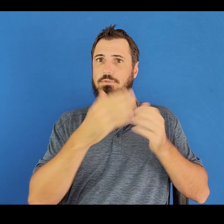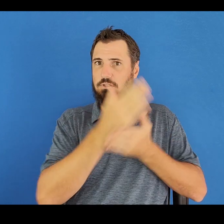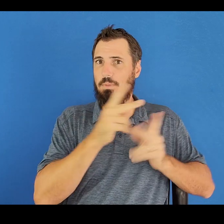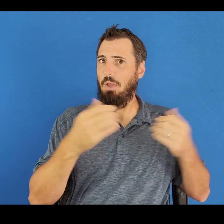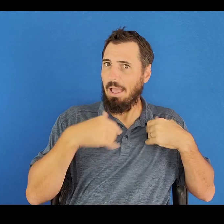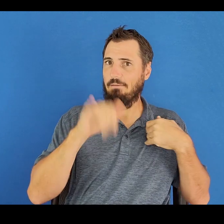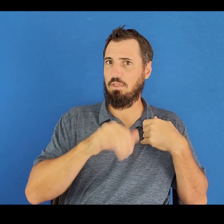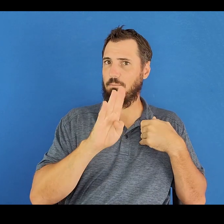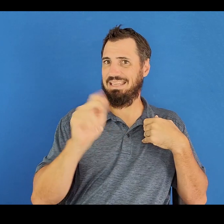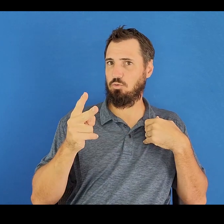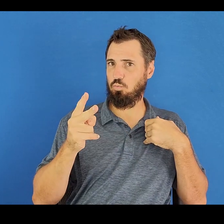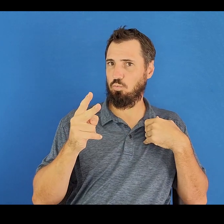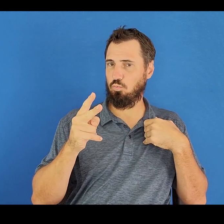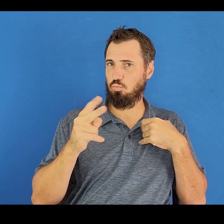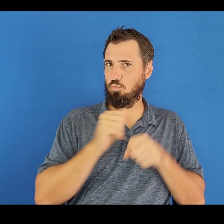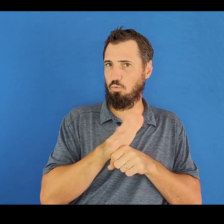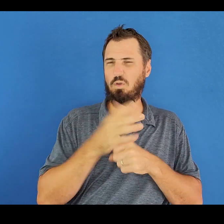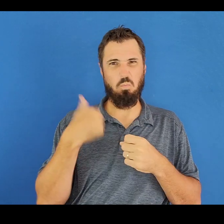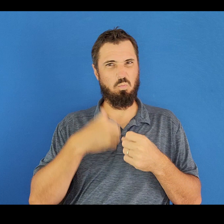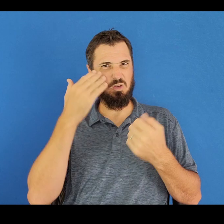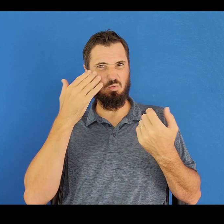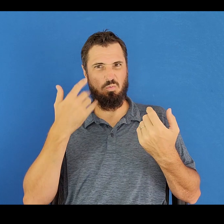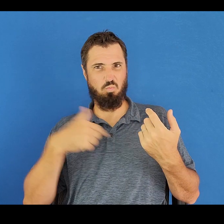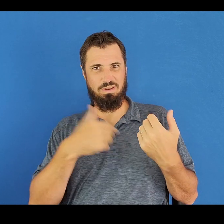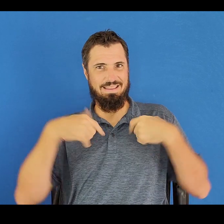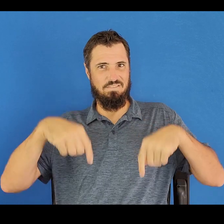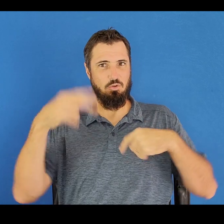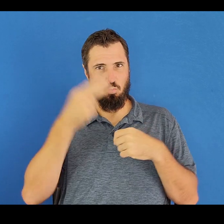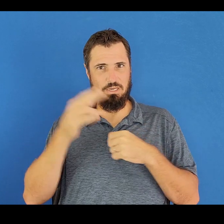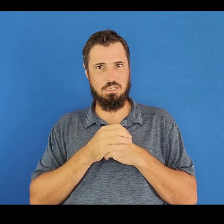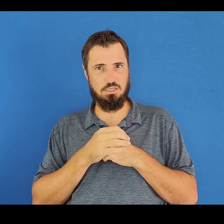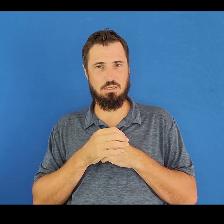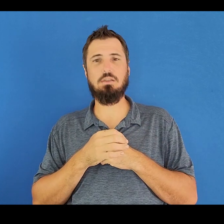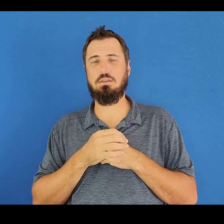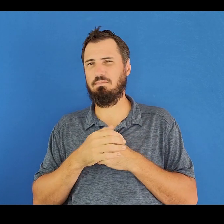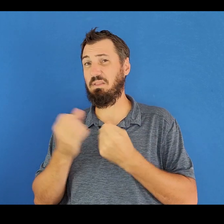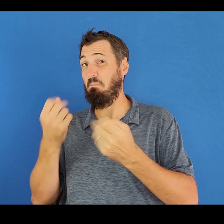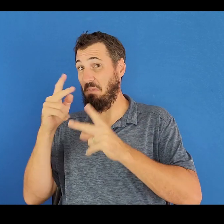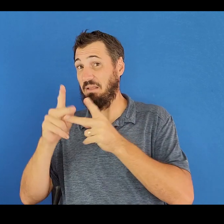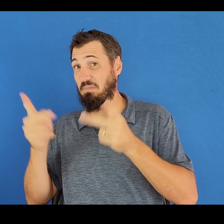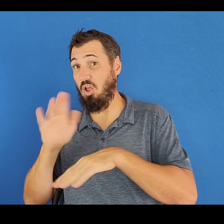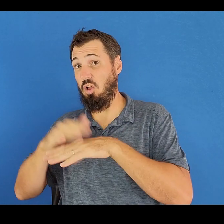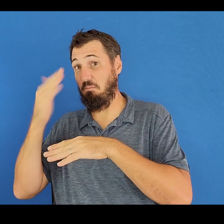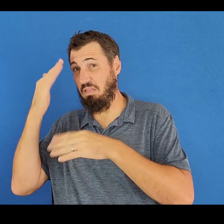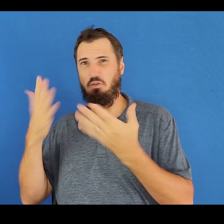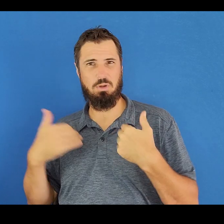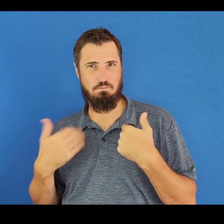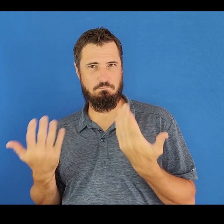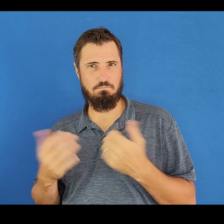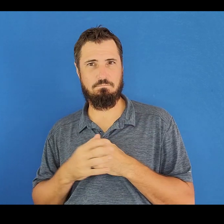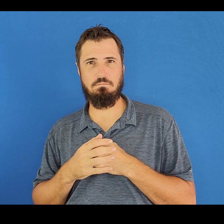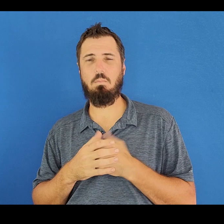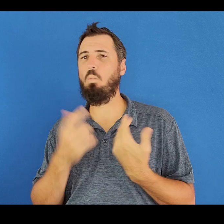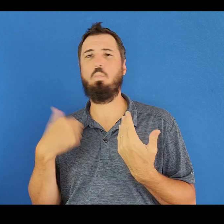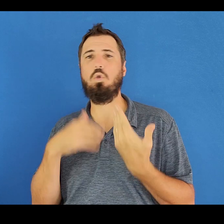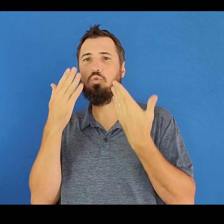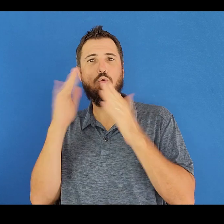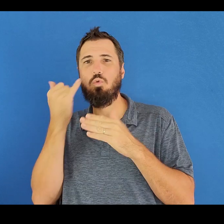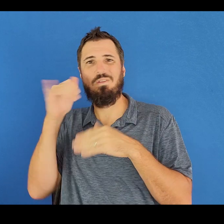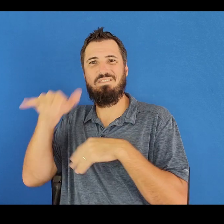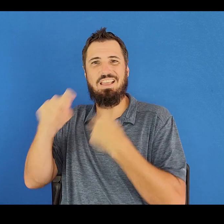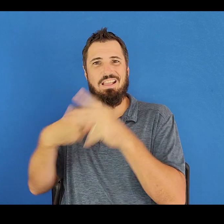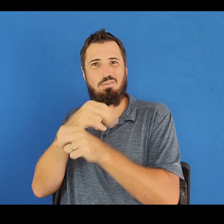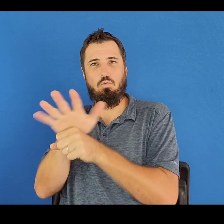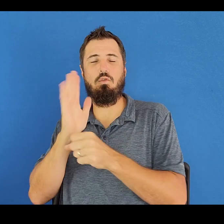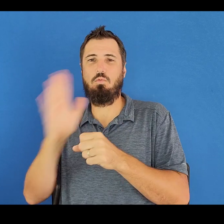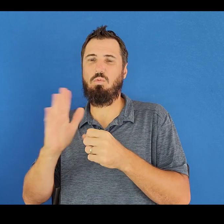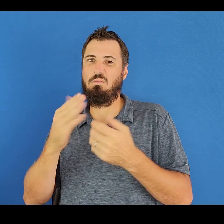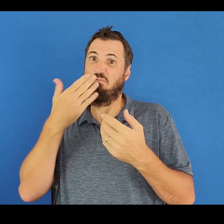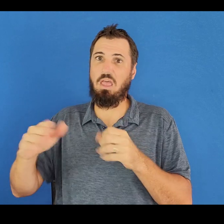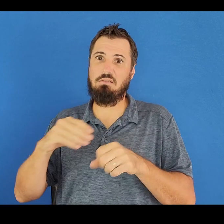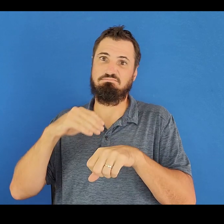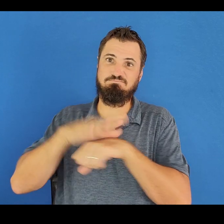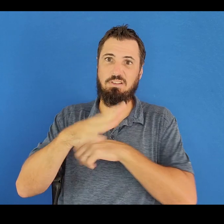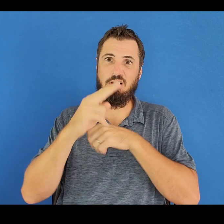We know the BA.2 sub-variant is here, and in many places on the mainland. We don’t know yet know how the variant may affect cases and hospitalizations in our community. As with prior